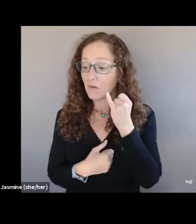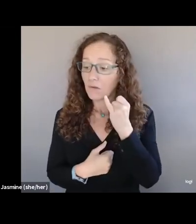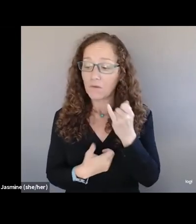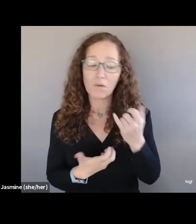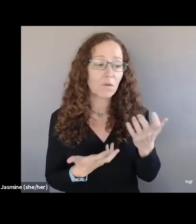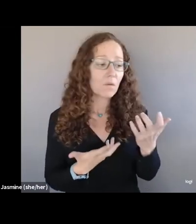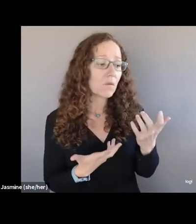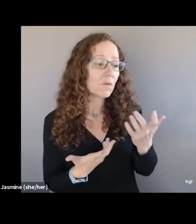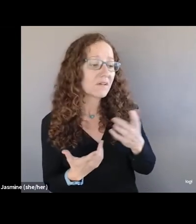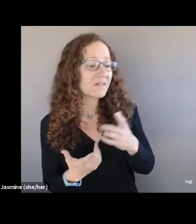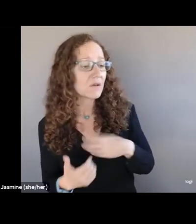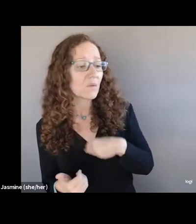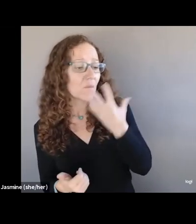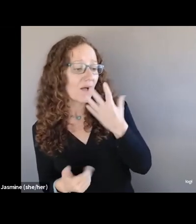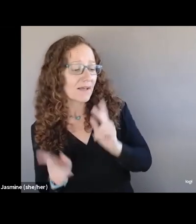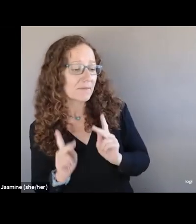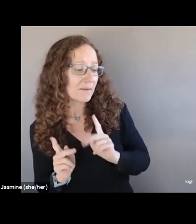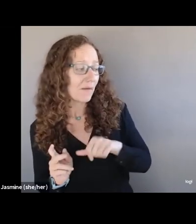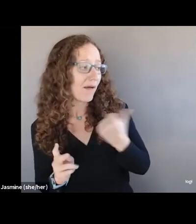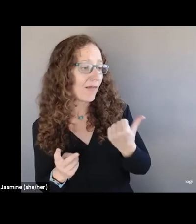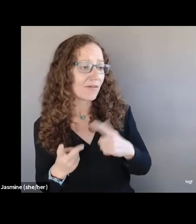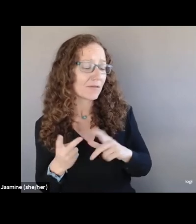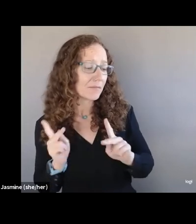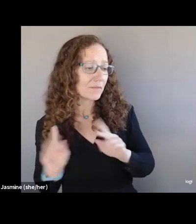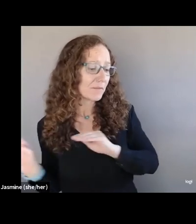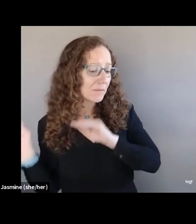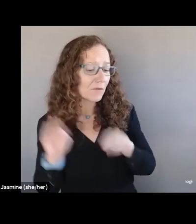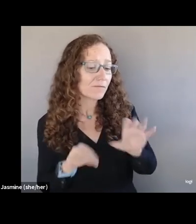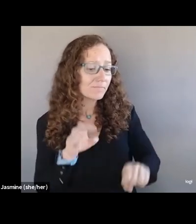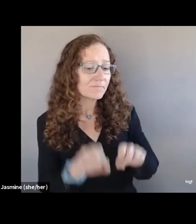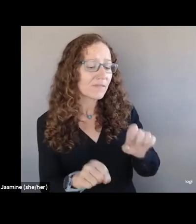about settling on native lands. My love and gratitude letter